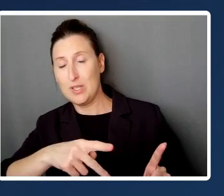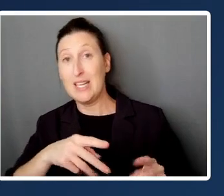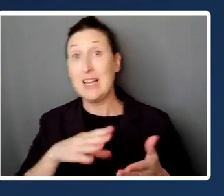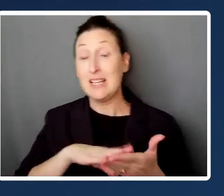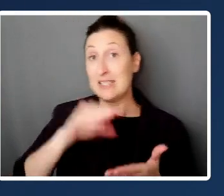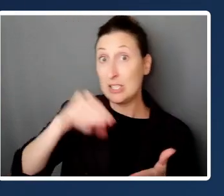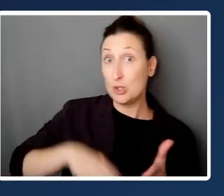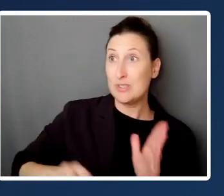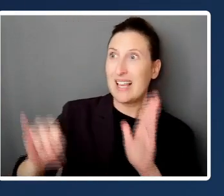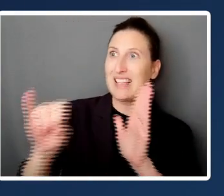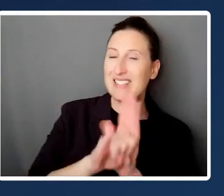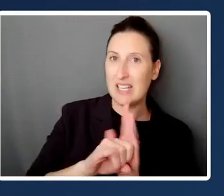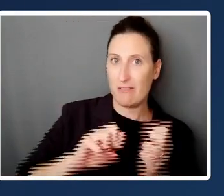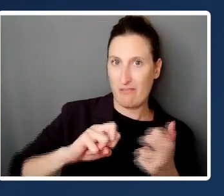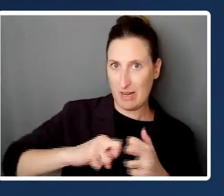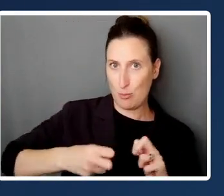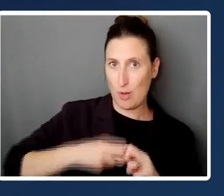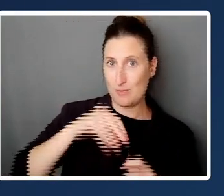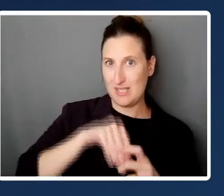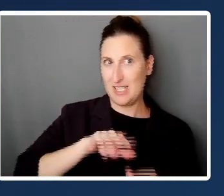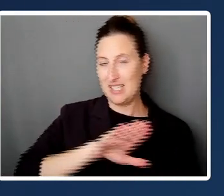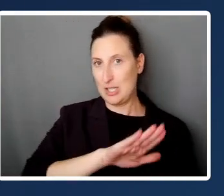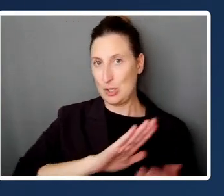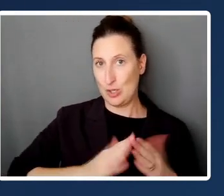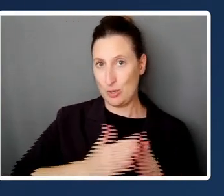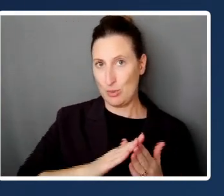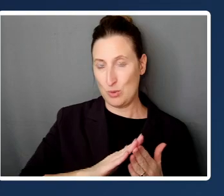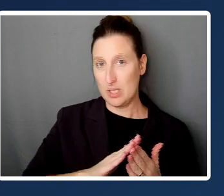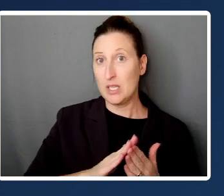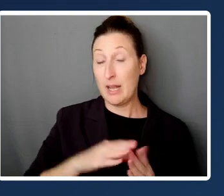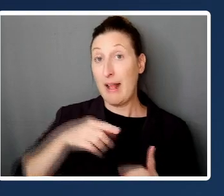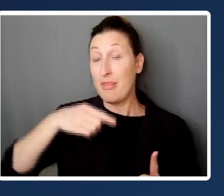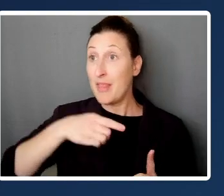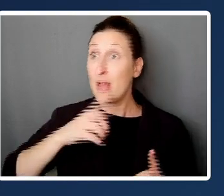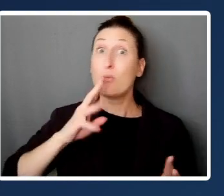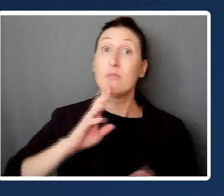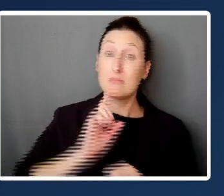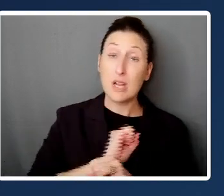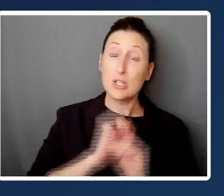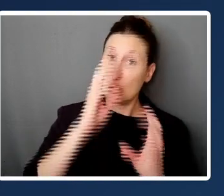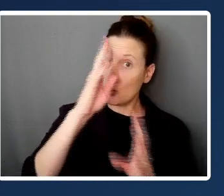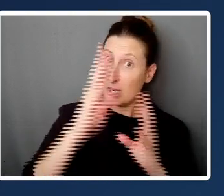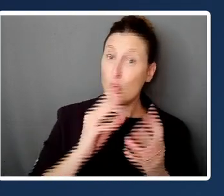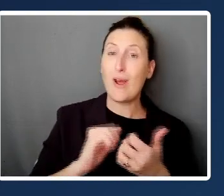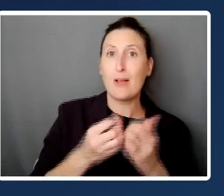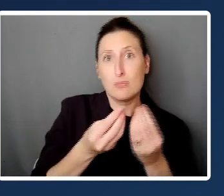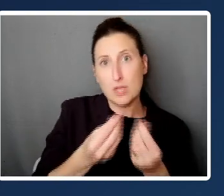own community and how they were very creative in solving the problem. So, I'll start -- next slide.